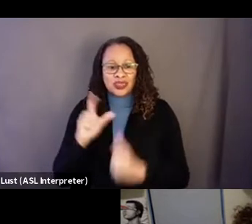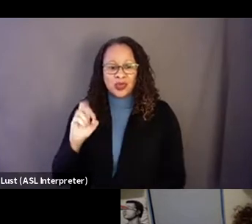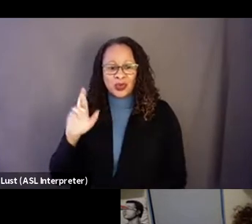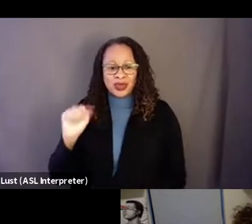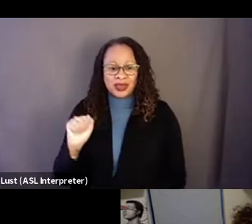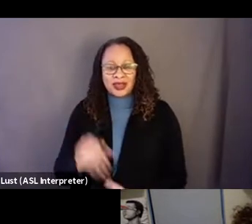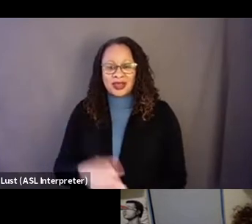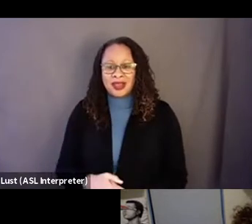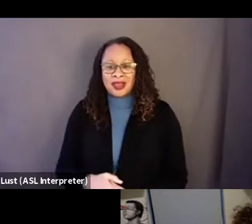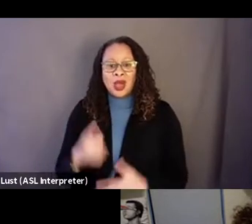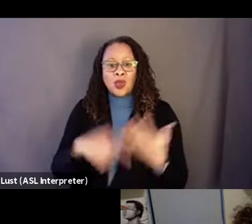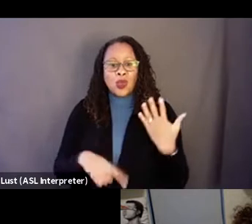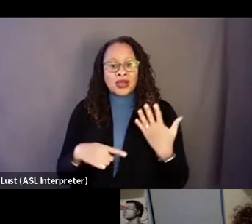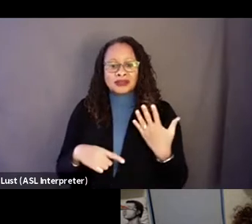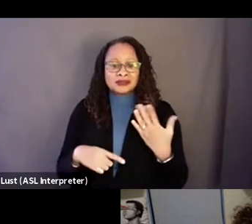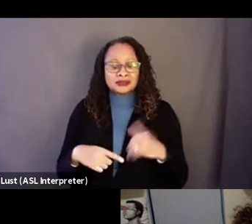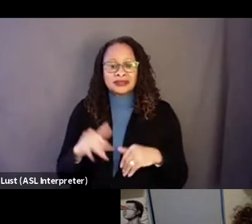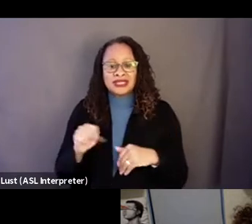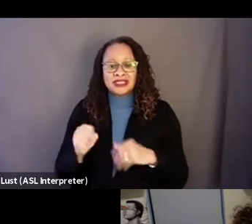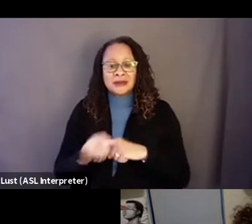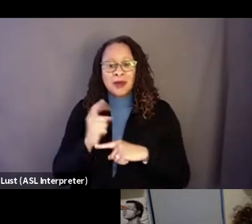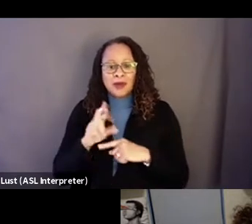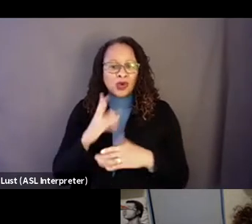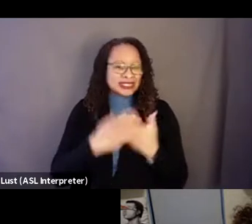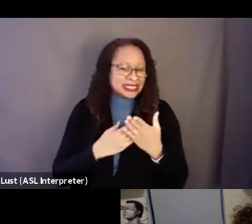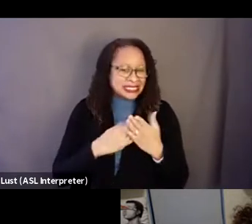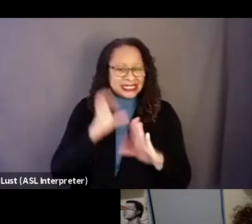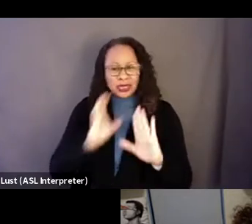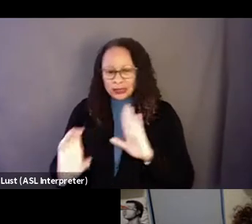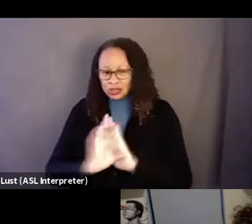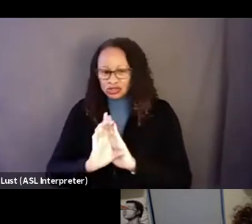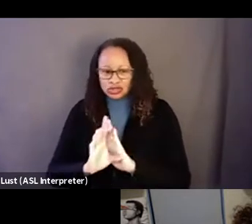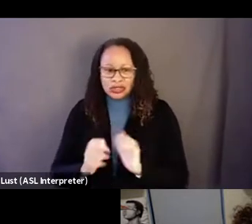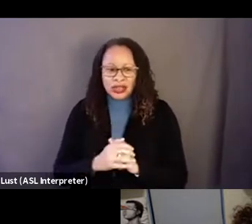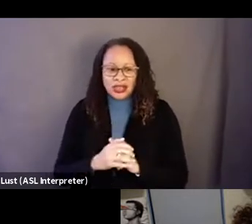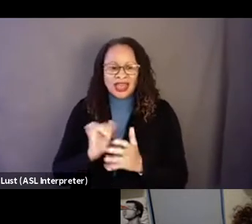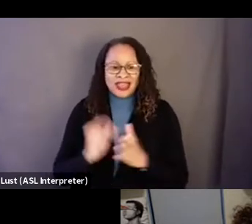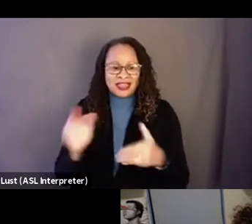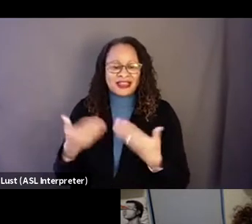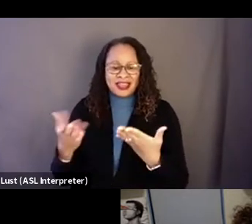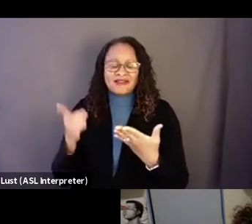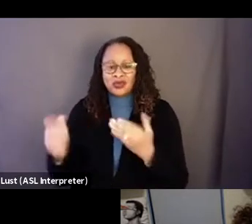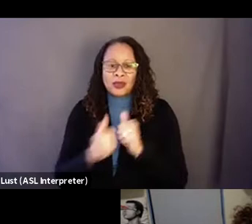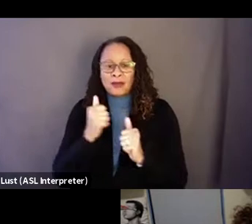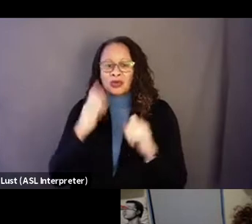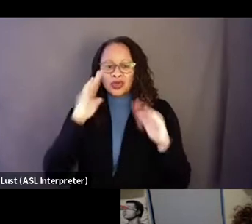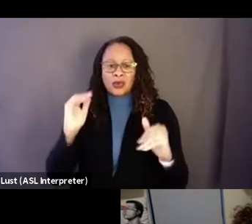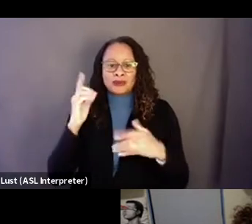what was the moment or scene or image that gave you the most hope about what could come out of it?